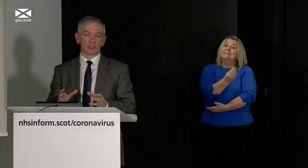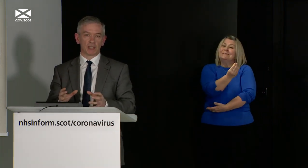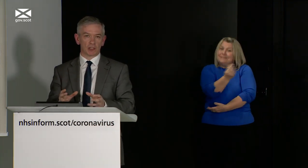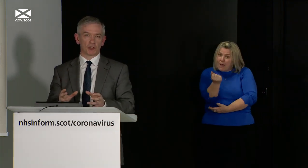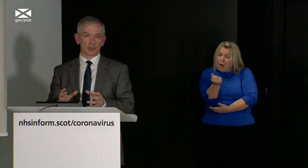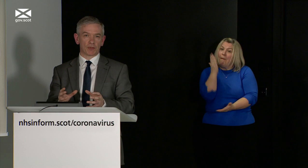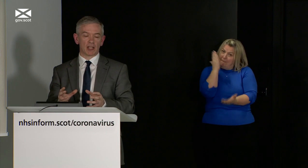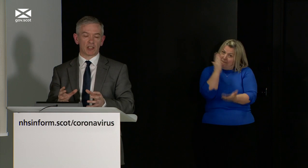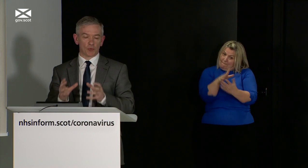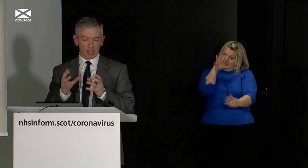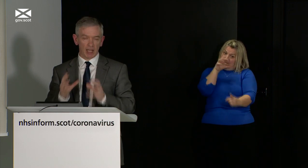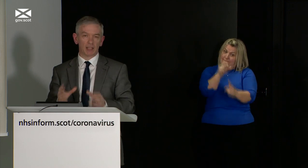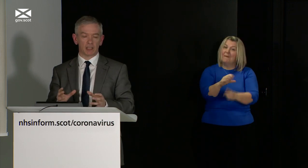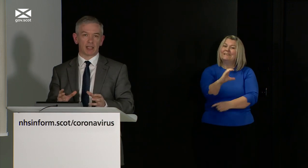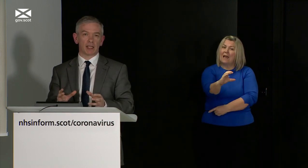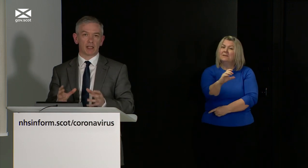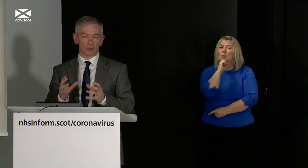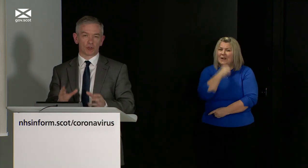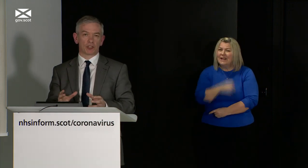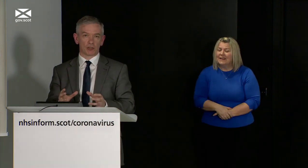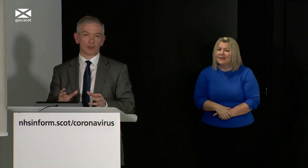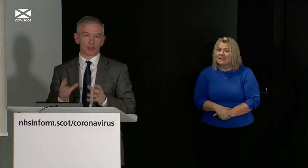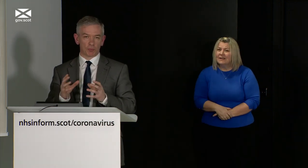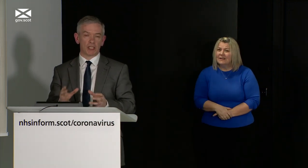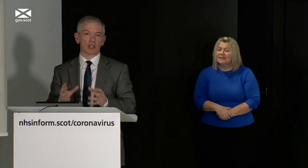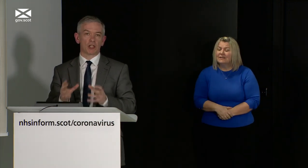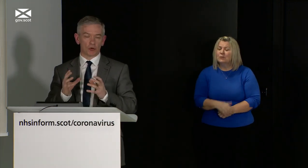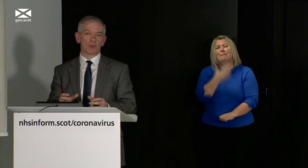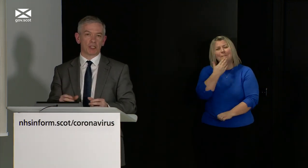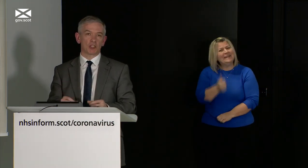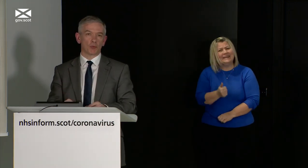diagnosis of cancer we can't delay those diagnoses please go and speak to someone